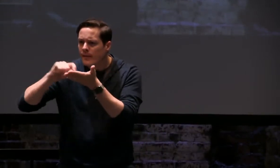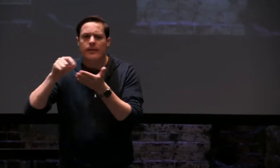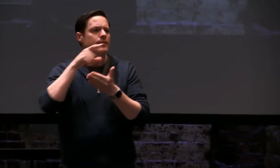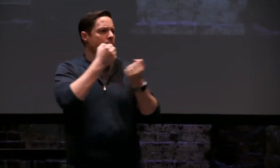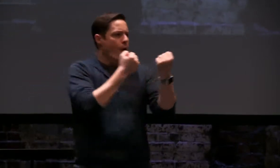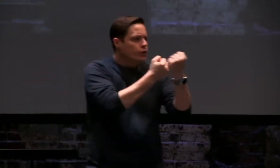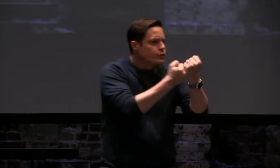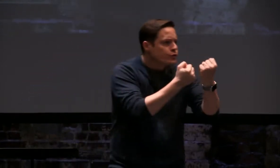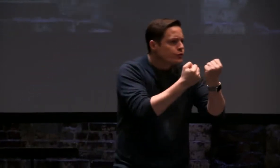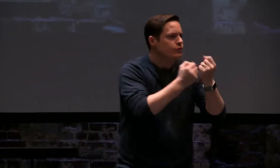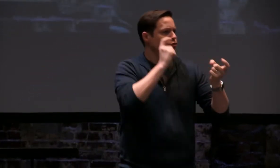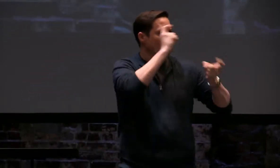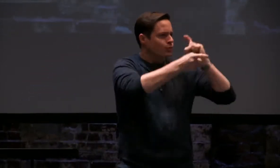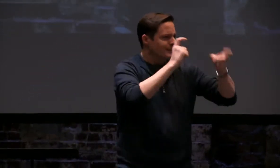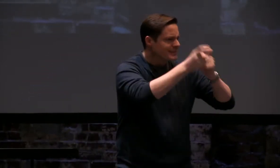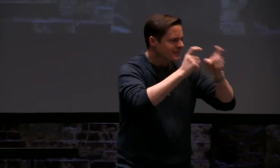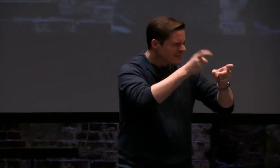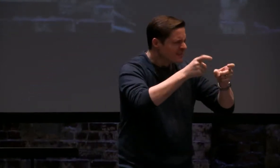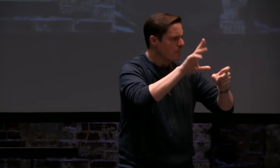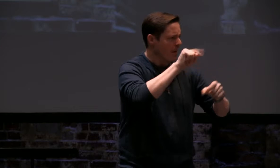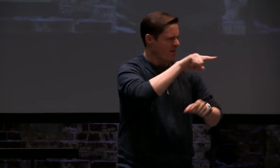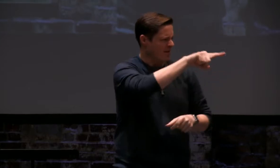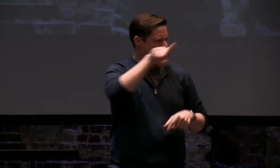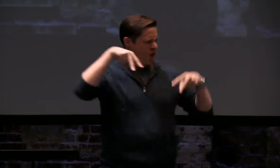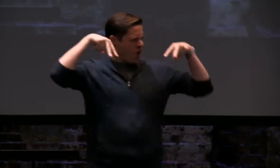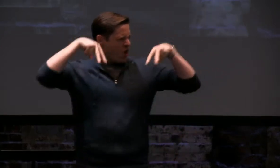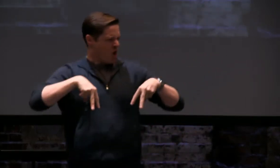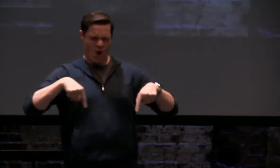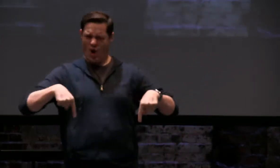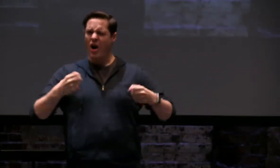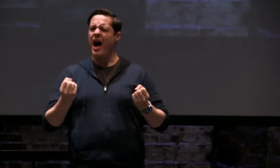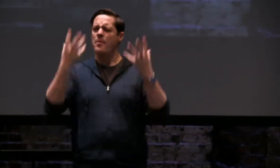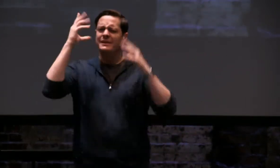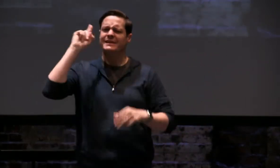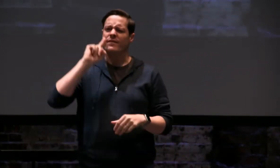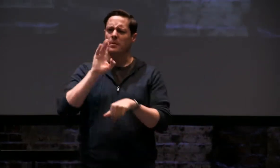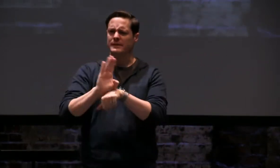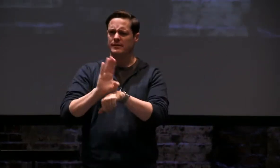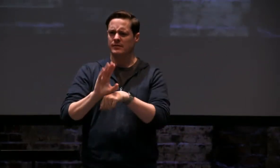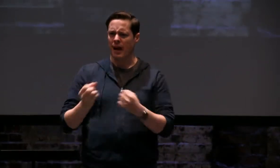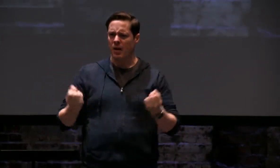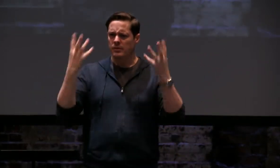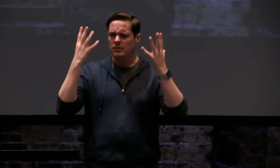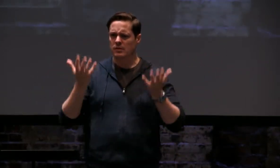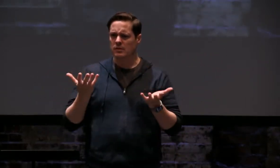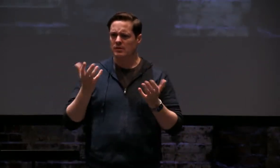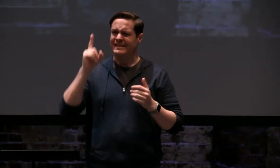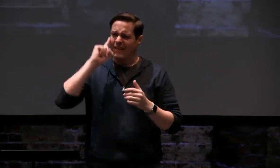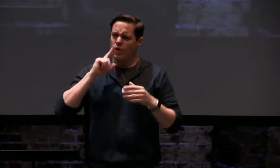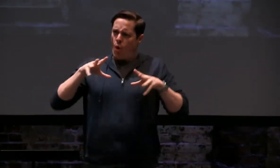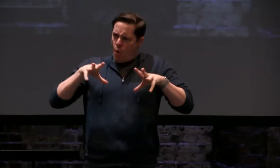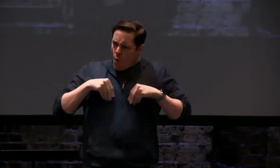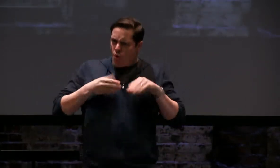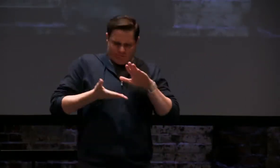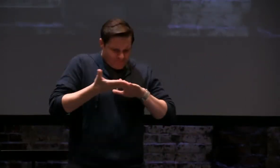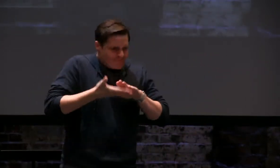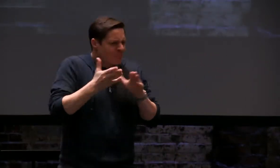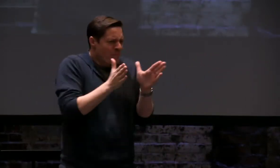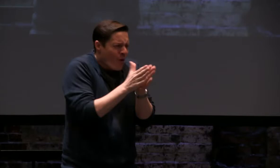There are grants that are available, sponsorships that are available, donation opportunities that are available, but how many deaf business entities are there